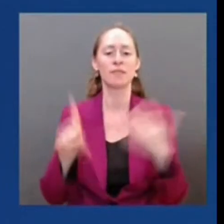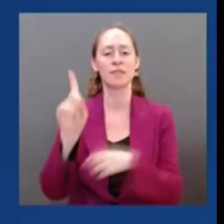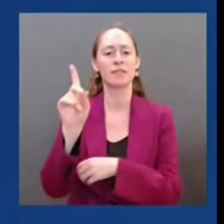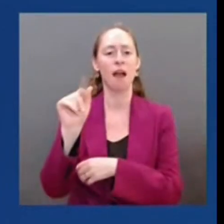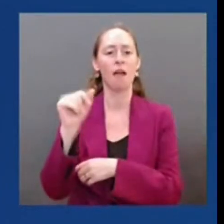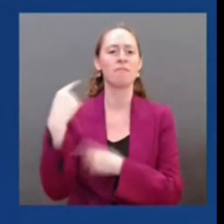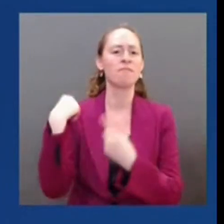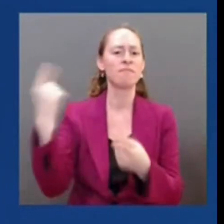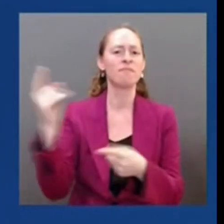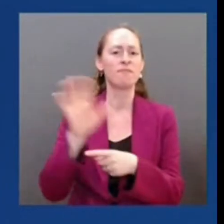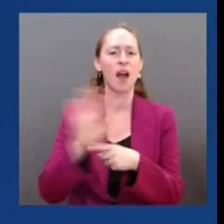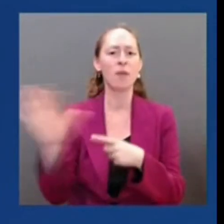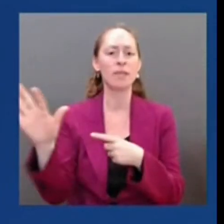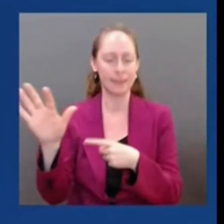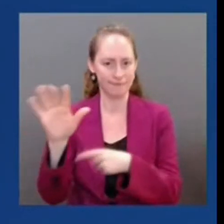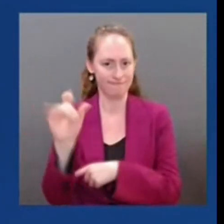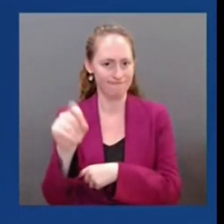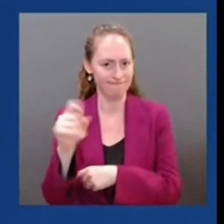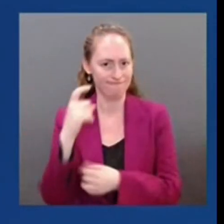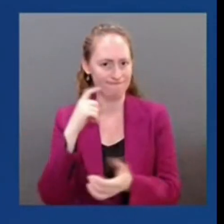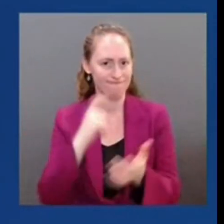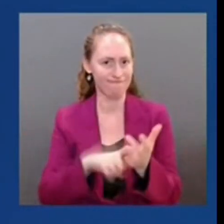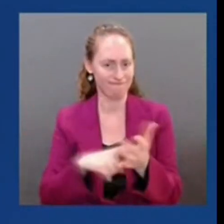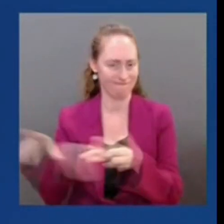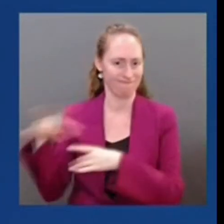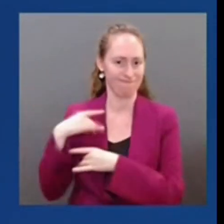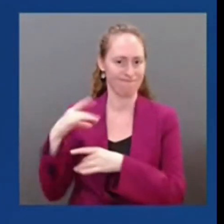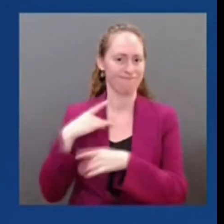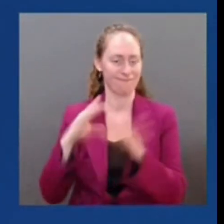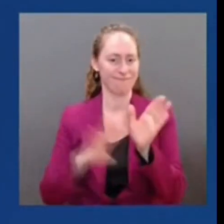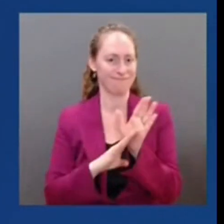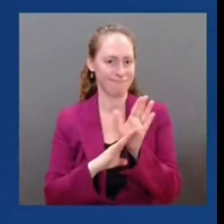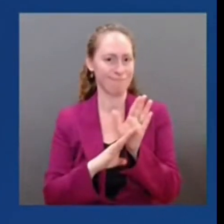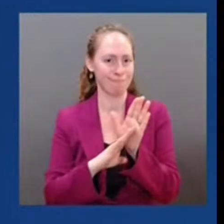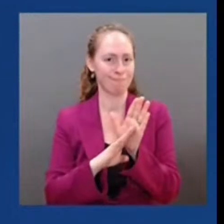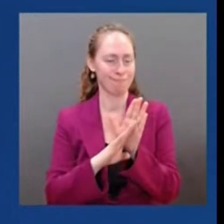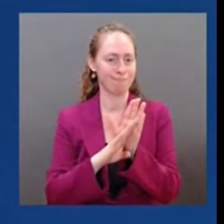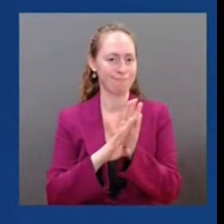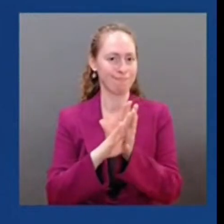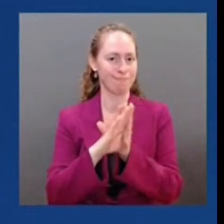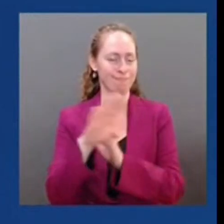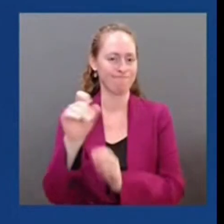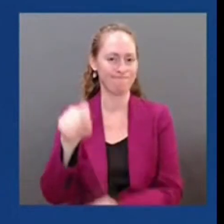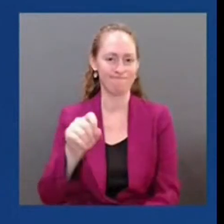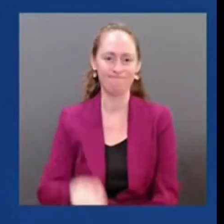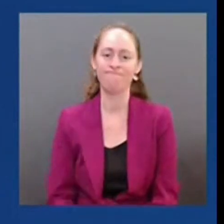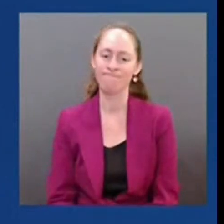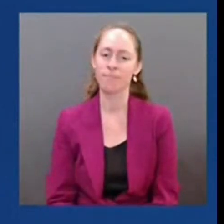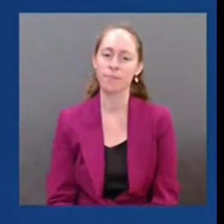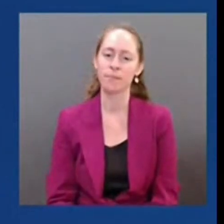OVER THE PAST FIVE WEEKS, WE HAVE SEEN A STEADY INCREASE IN COVID-19 CASES AS DR. JHA